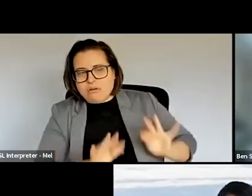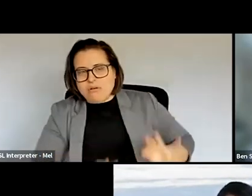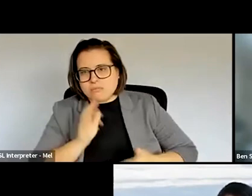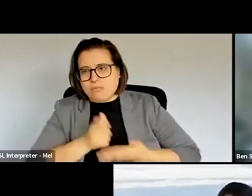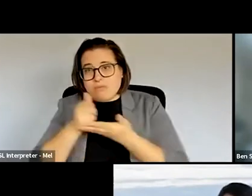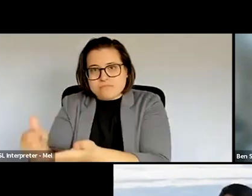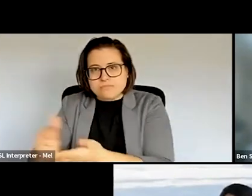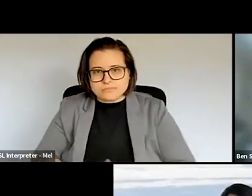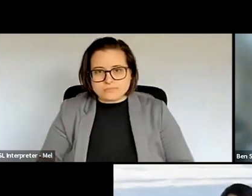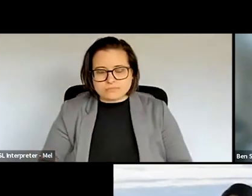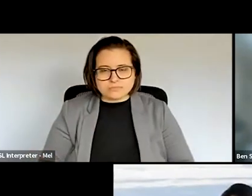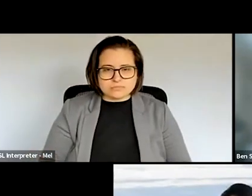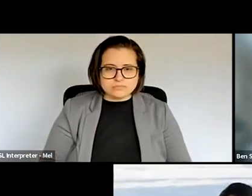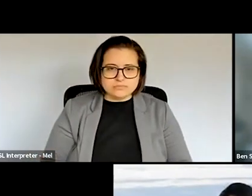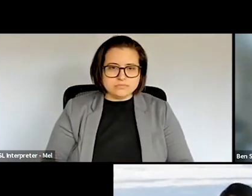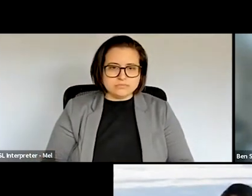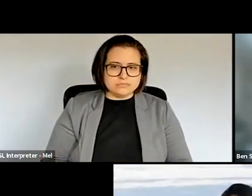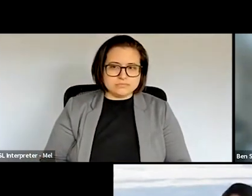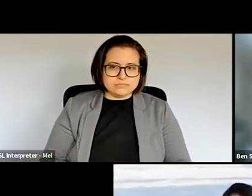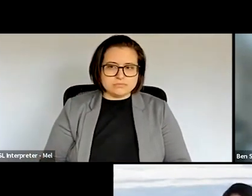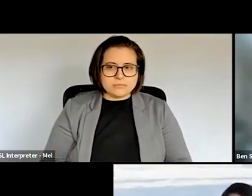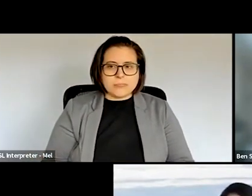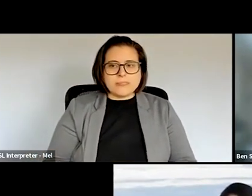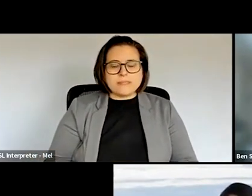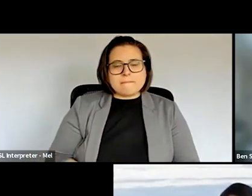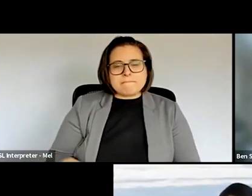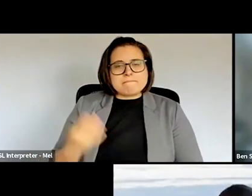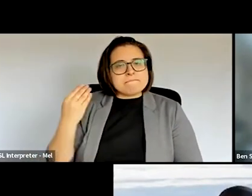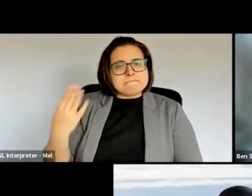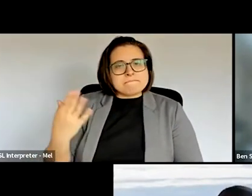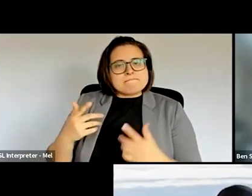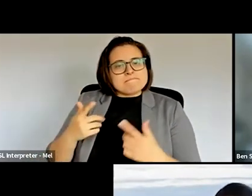one of the biggest advances in our ability to work with information